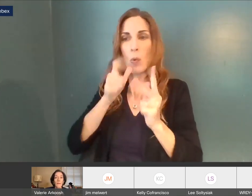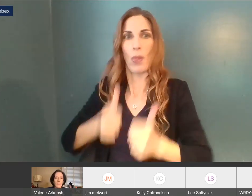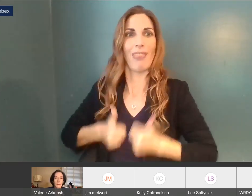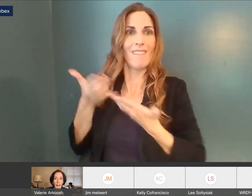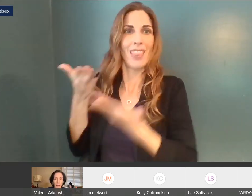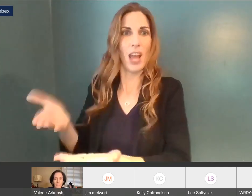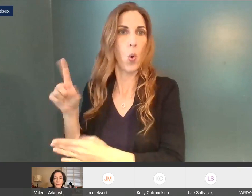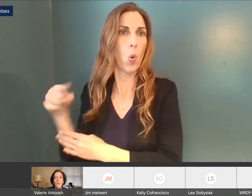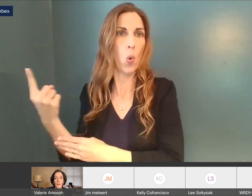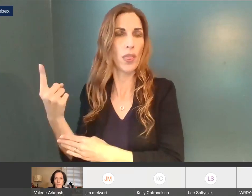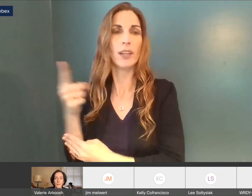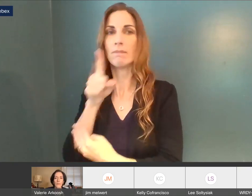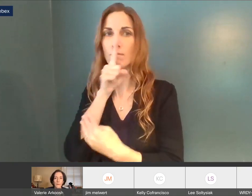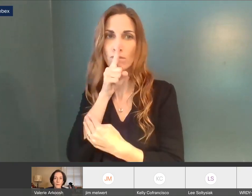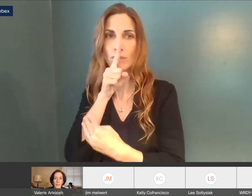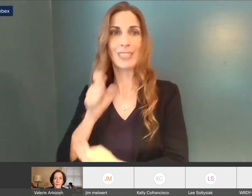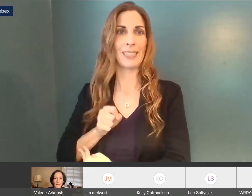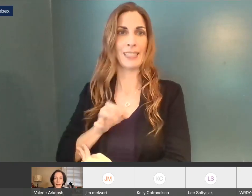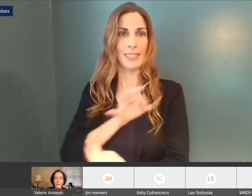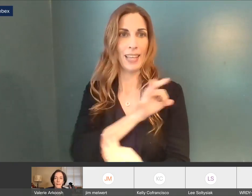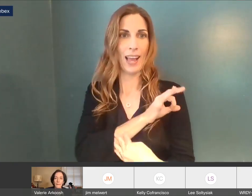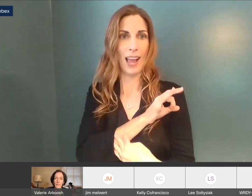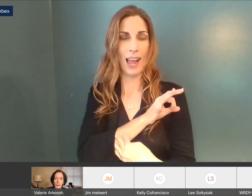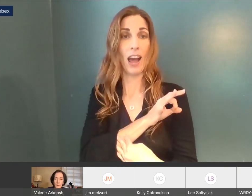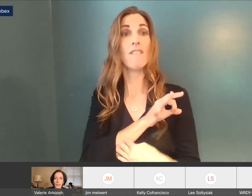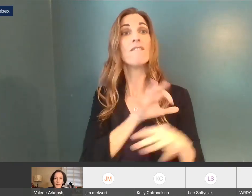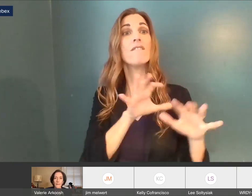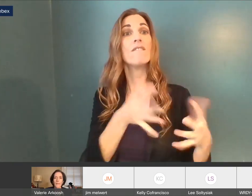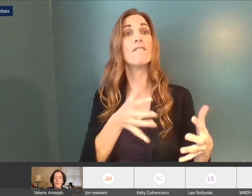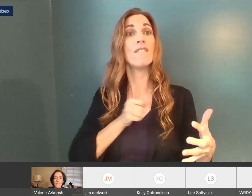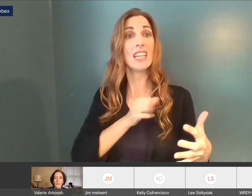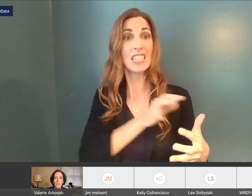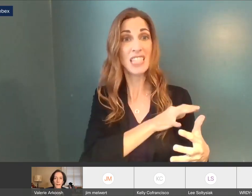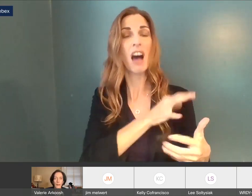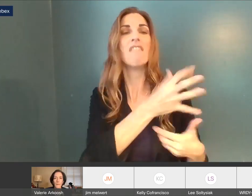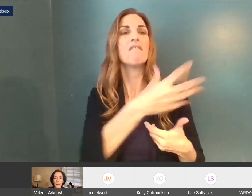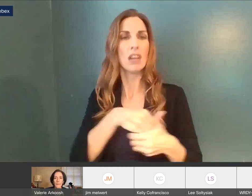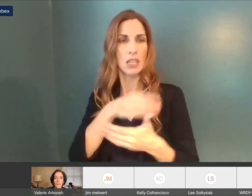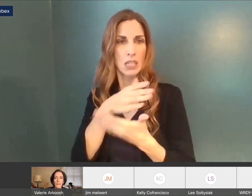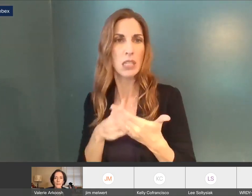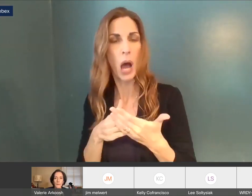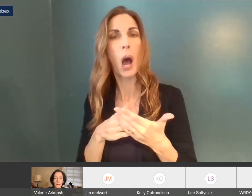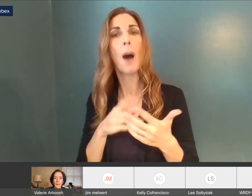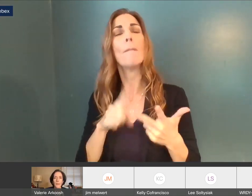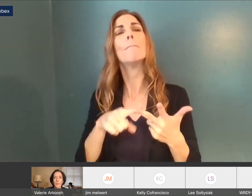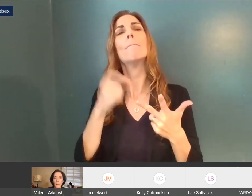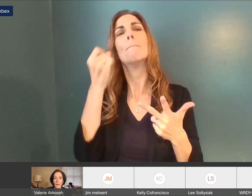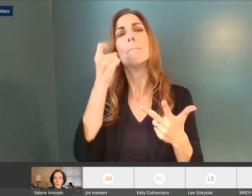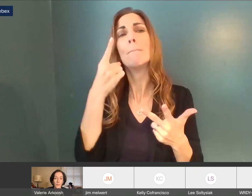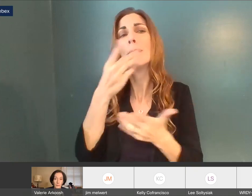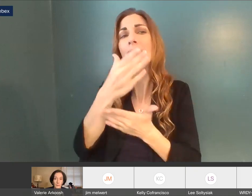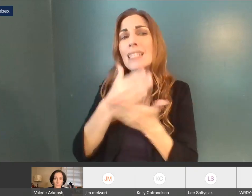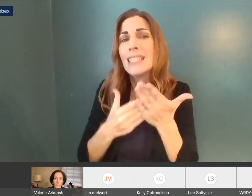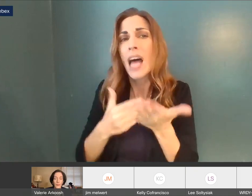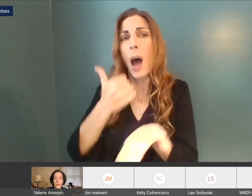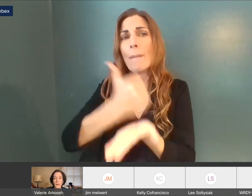The staff of the facilities, and in some cases some assisted living residents,